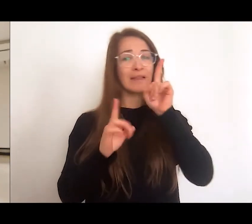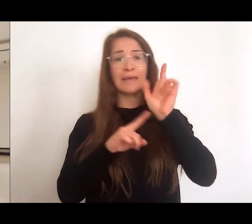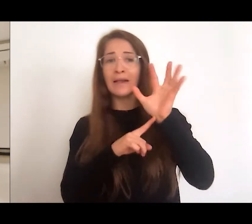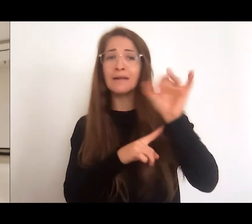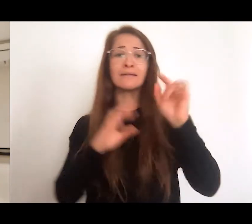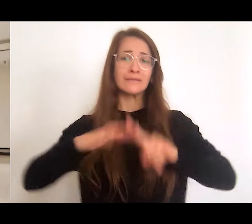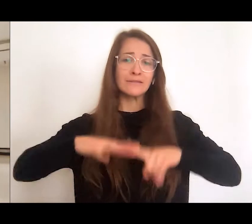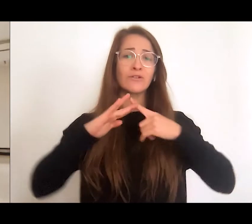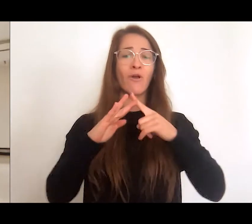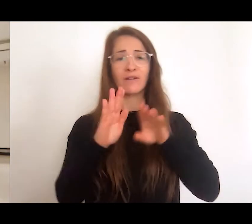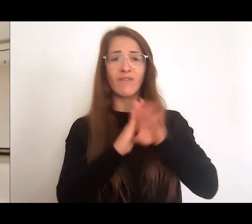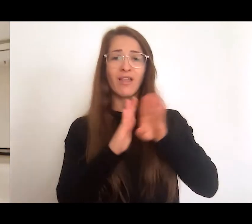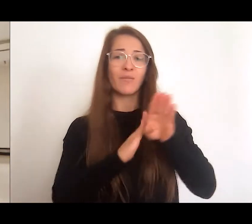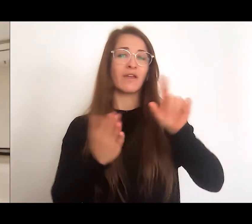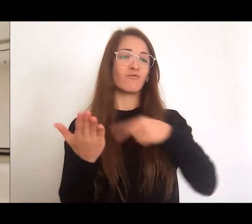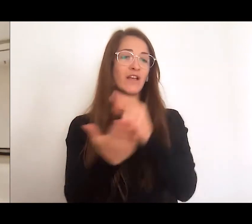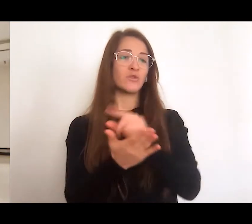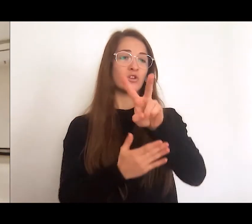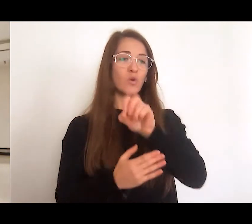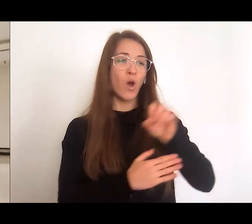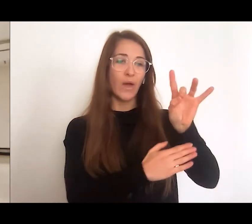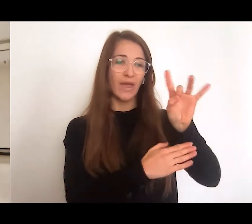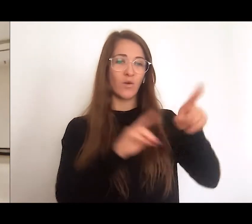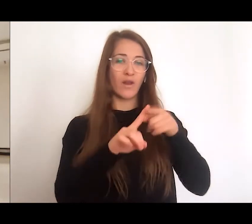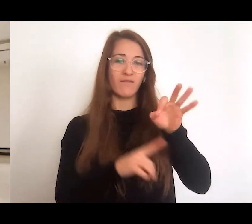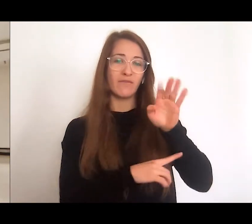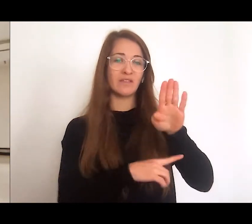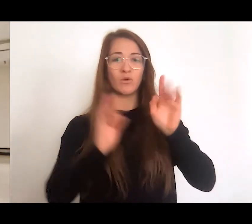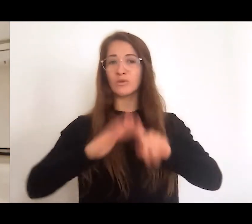THE INTERNET HAD NOT YET TAKEN OFF.